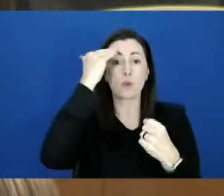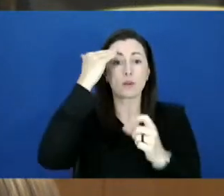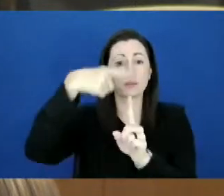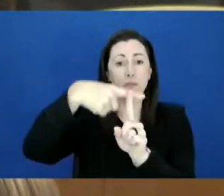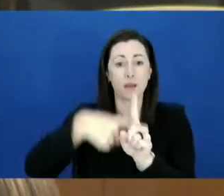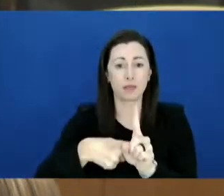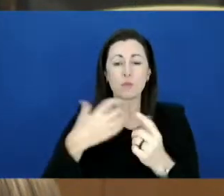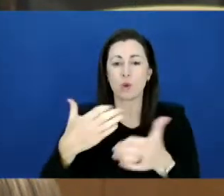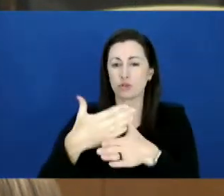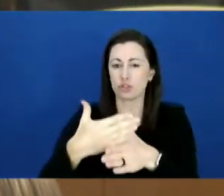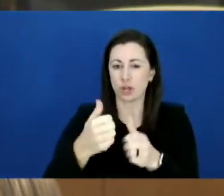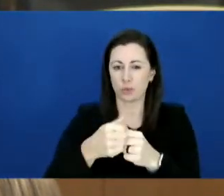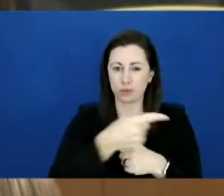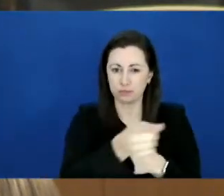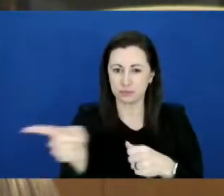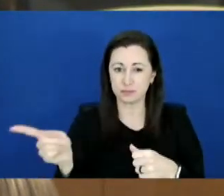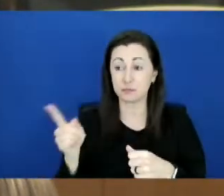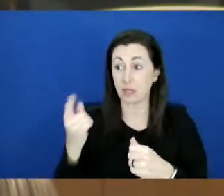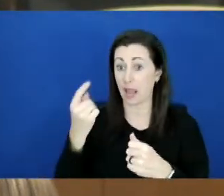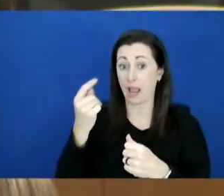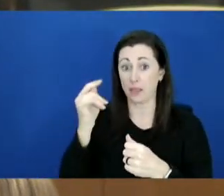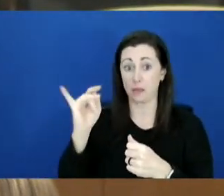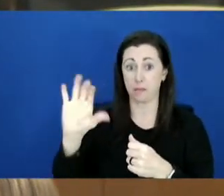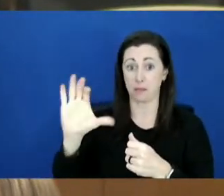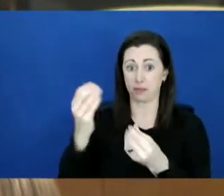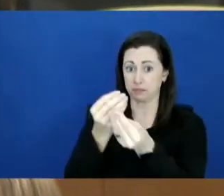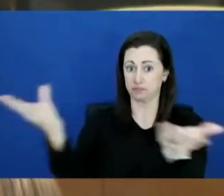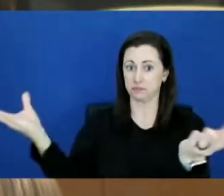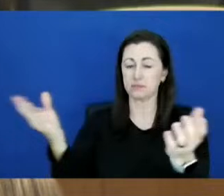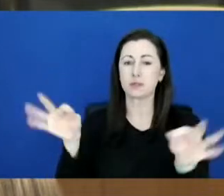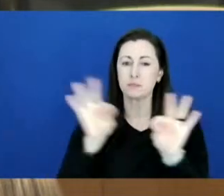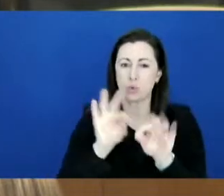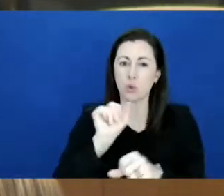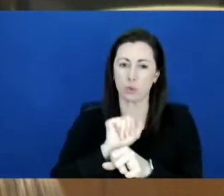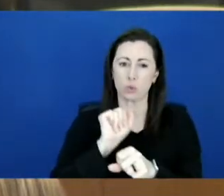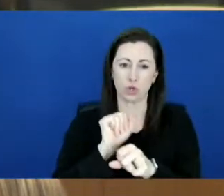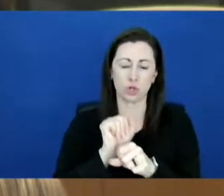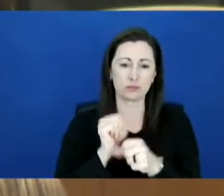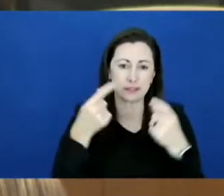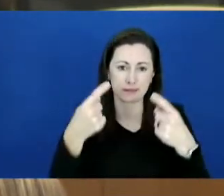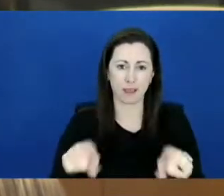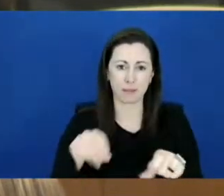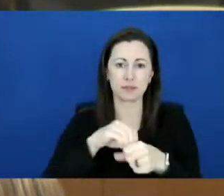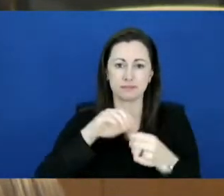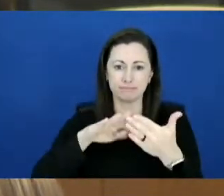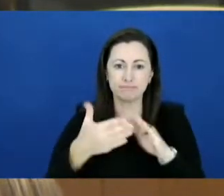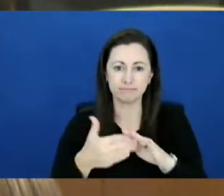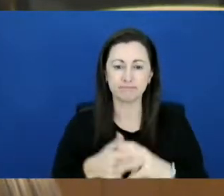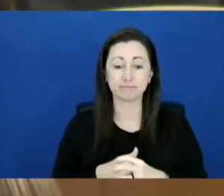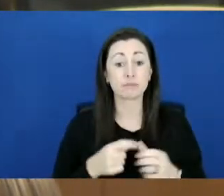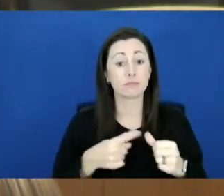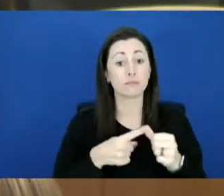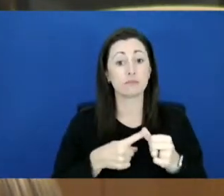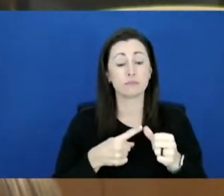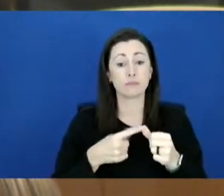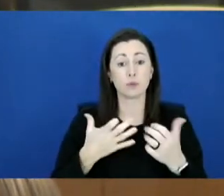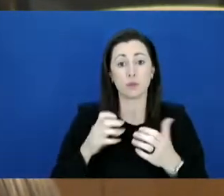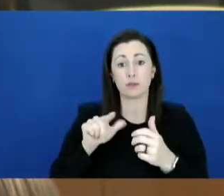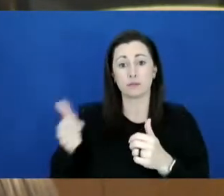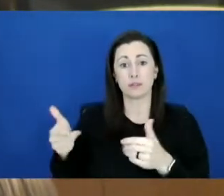TODAY. IN CELEBRATION OF MENTAL HEALTH AWARENESS MONTH, WE WANT TO SHARE WITH YOU AND THE PUBLIC